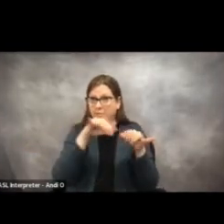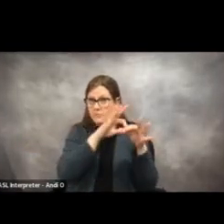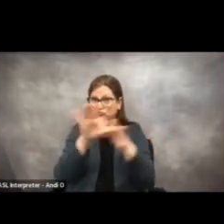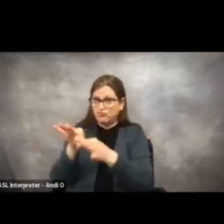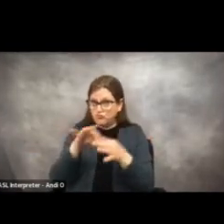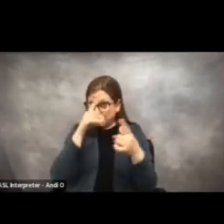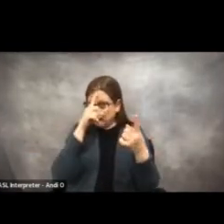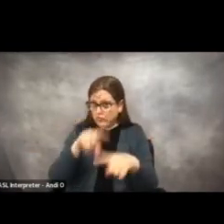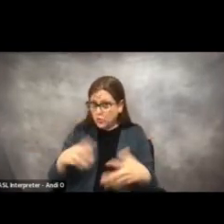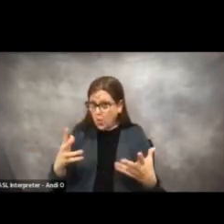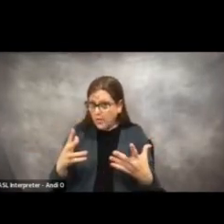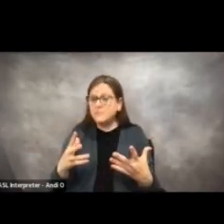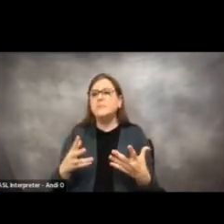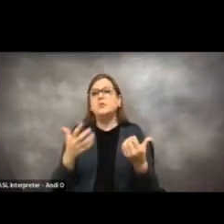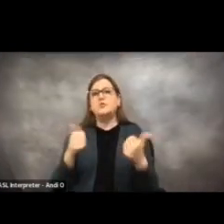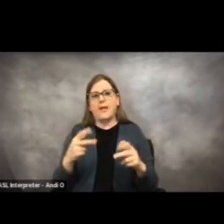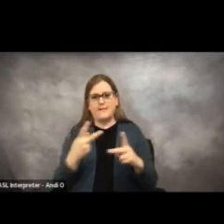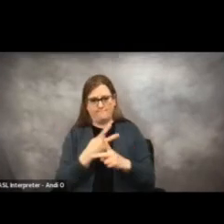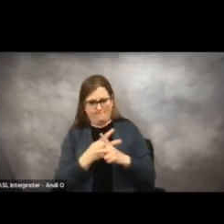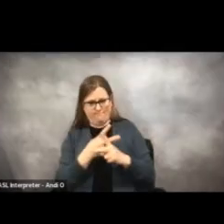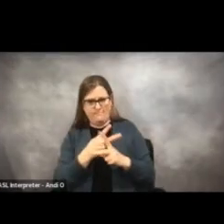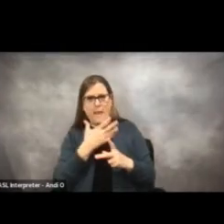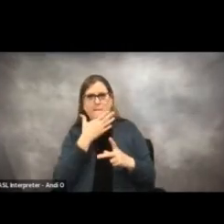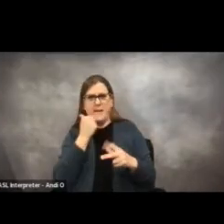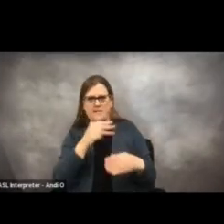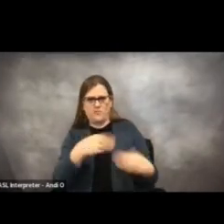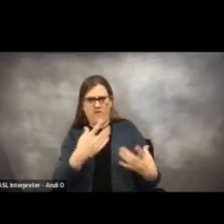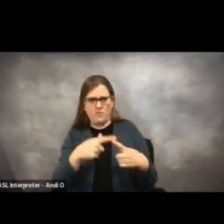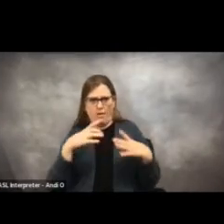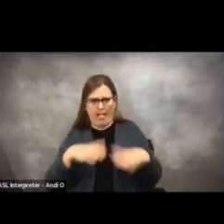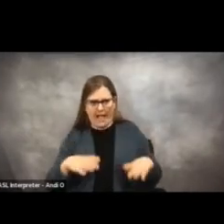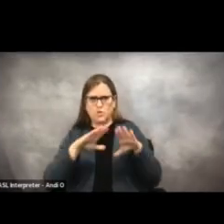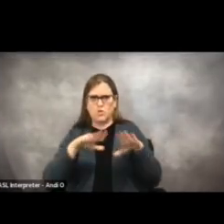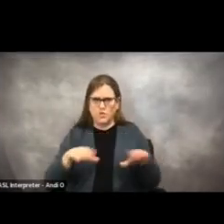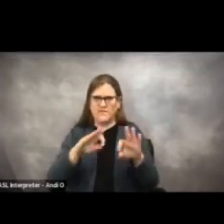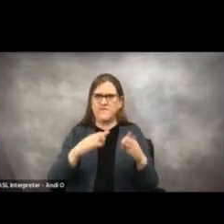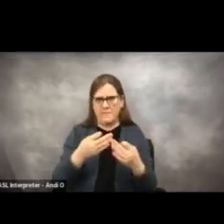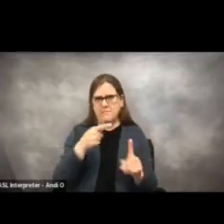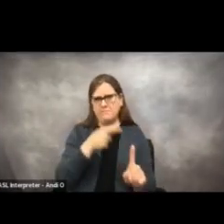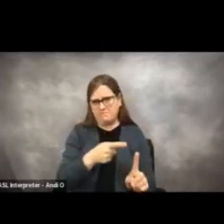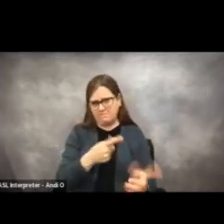that is working to navigate the for the best interests of their clients, children and families. This guide will support your